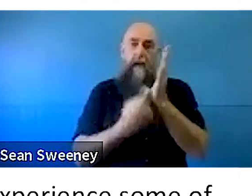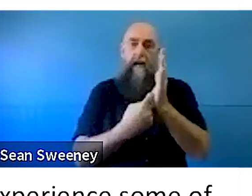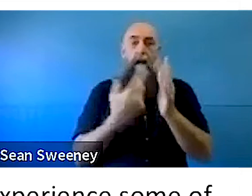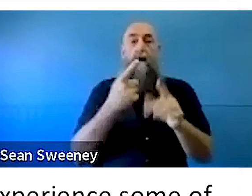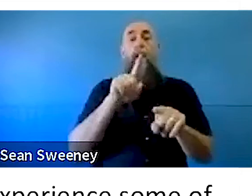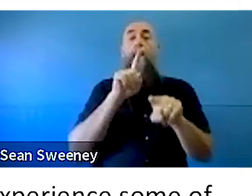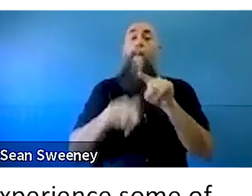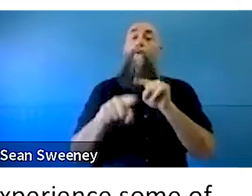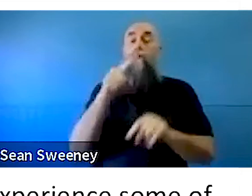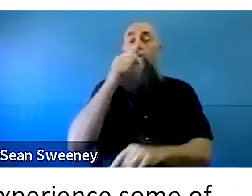children.